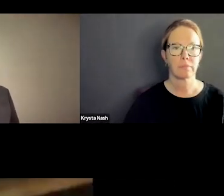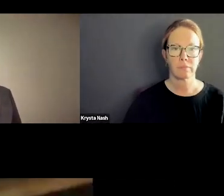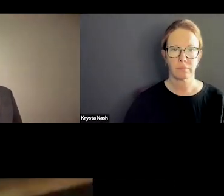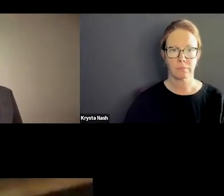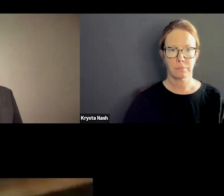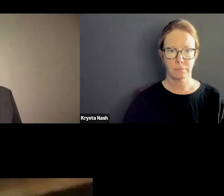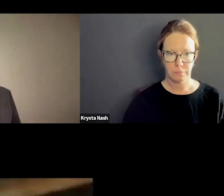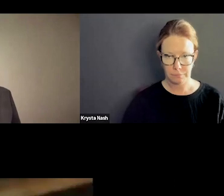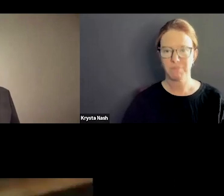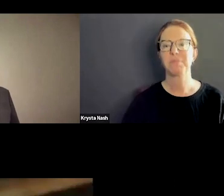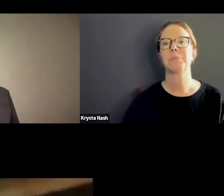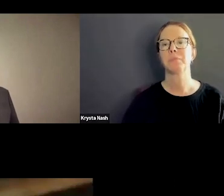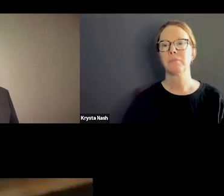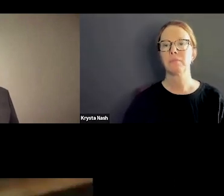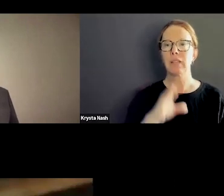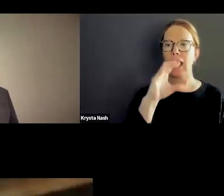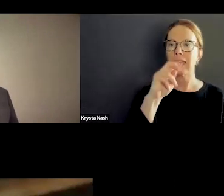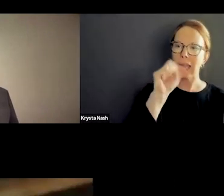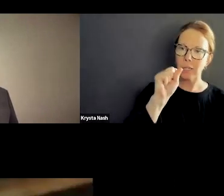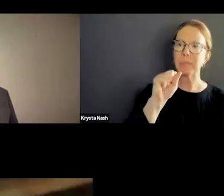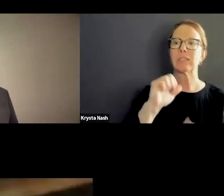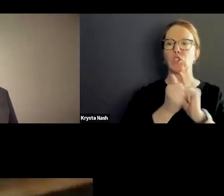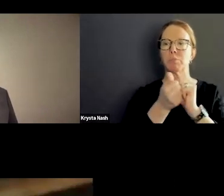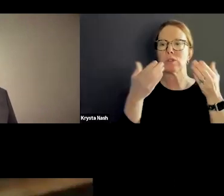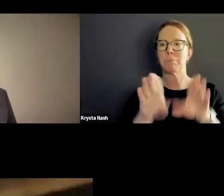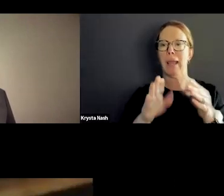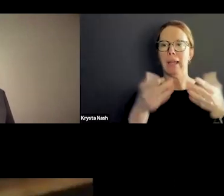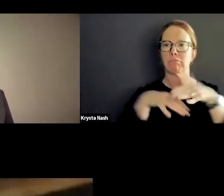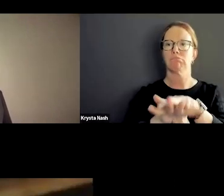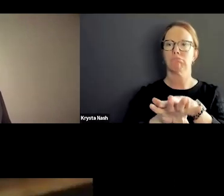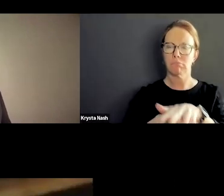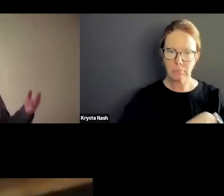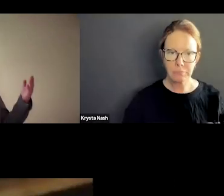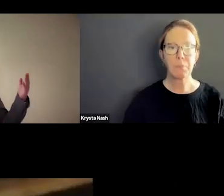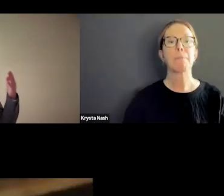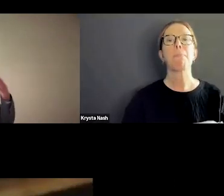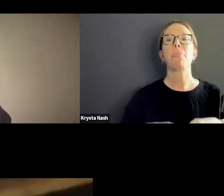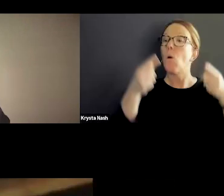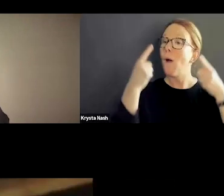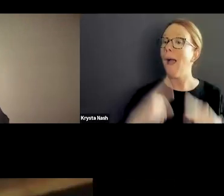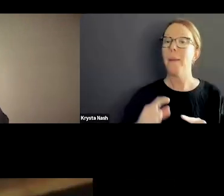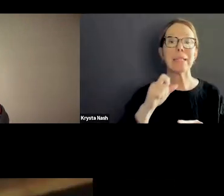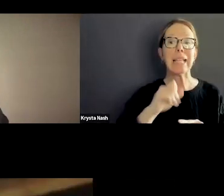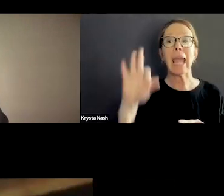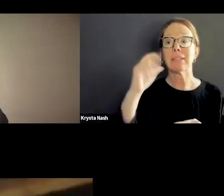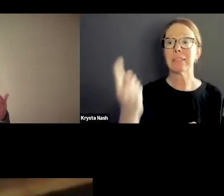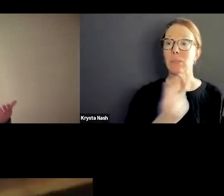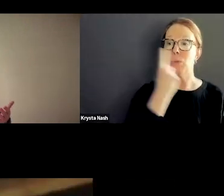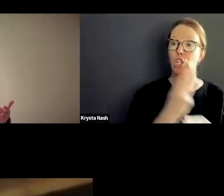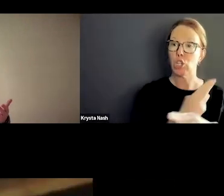So now I'm going to look at cannabis and sports betting behavior, simultaneous use. So what happens if people actually use cannabis and happened to sports